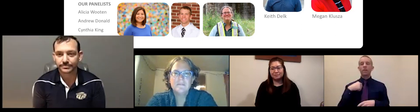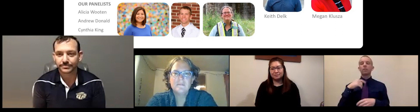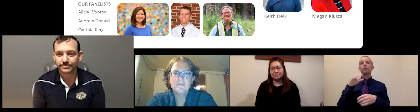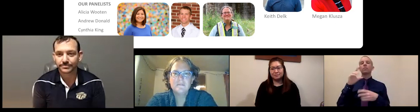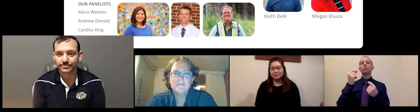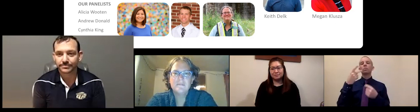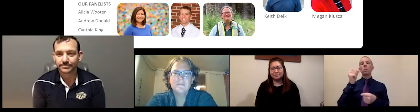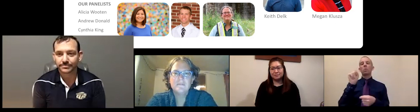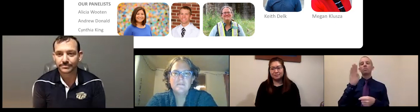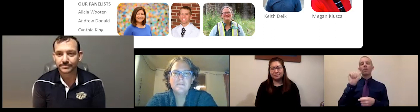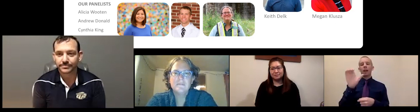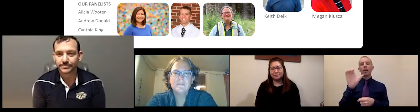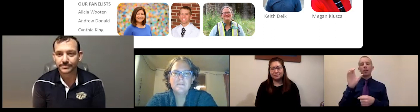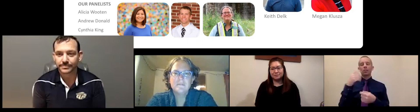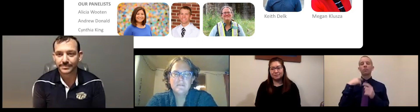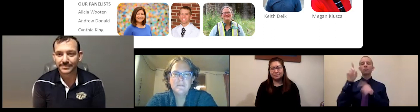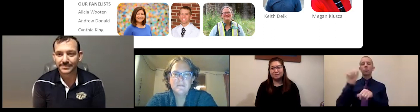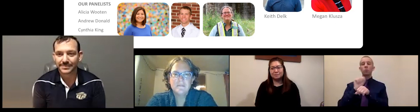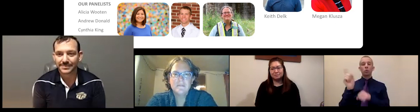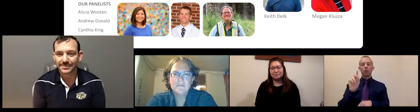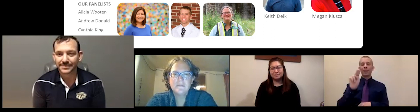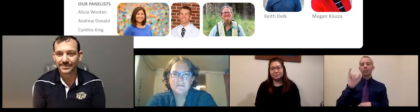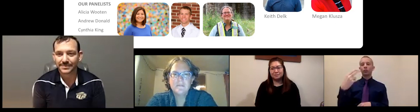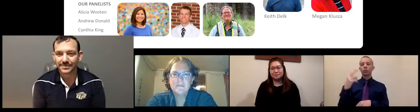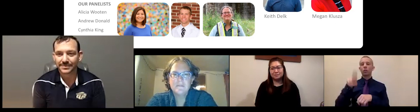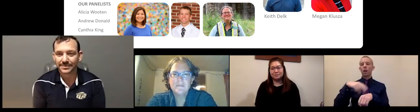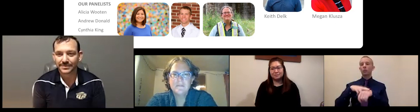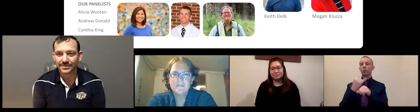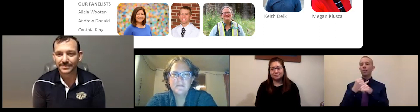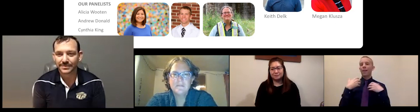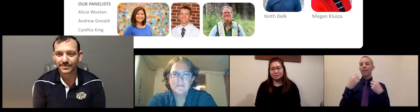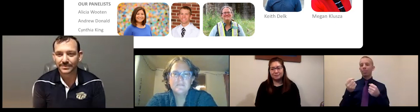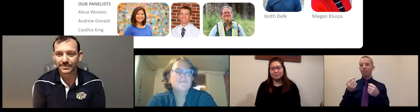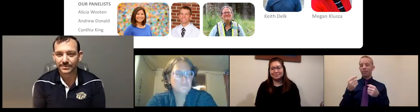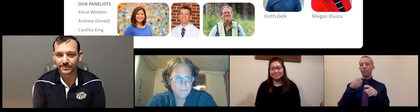I did a post-bac and worked at the NIH, National Institute of Health,